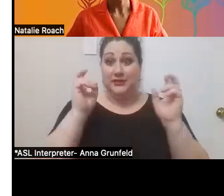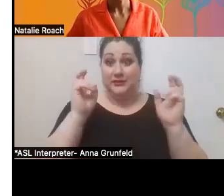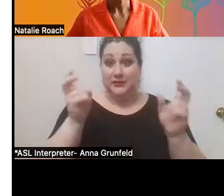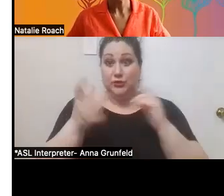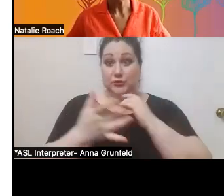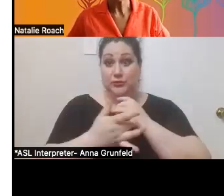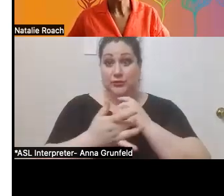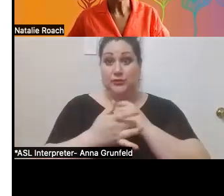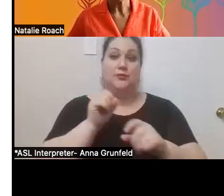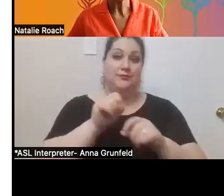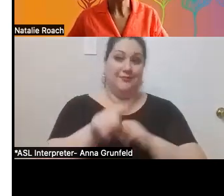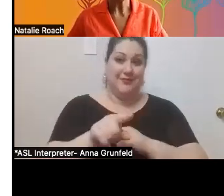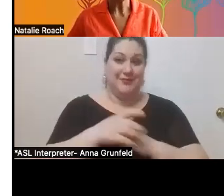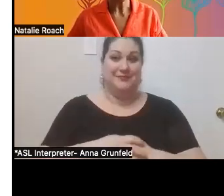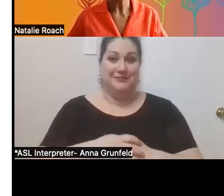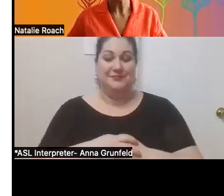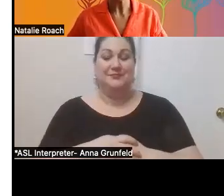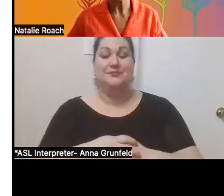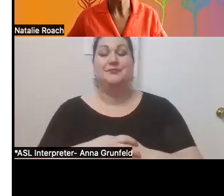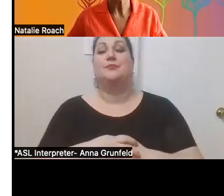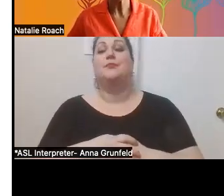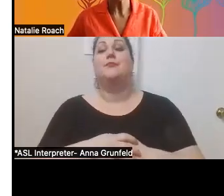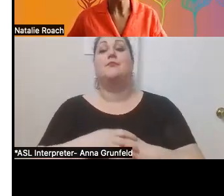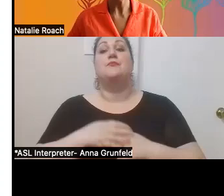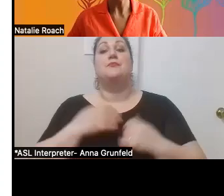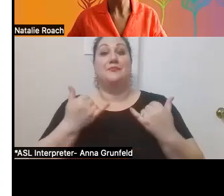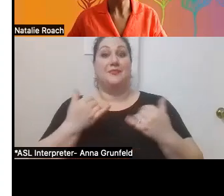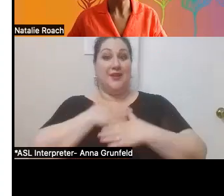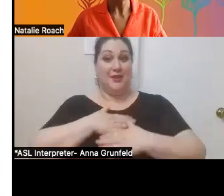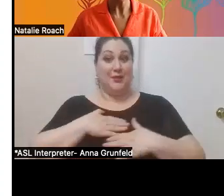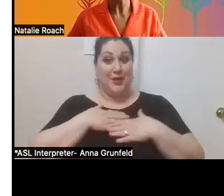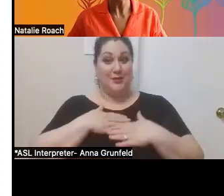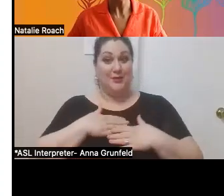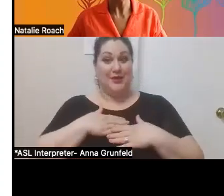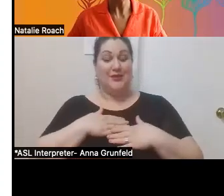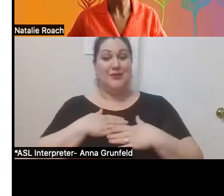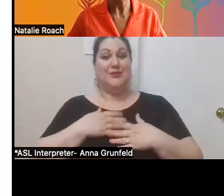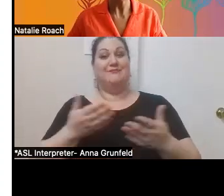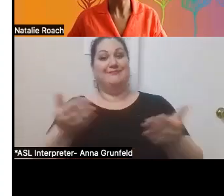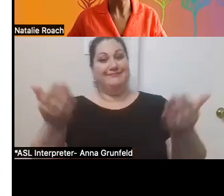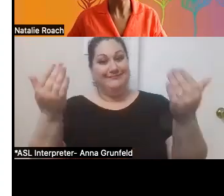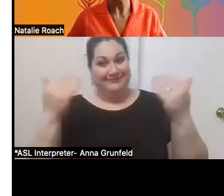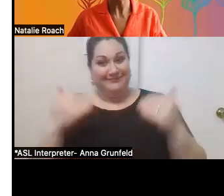It is now my pleasure to move us into our last session of the day.